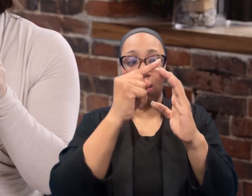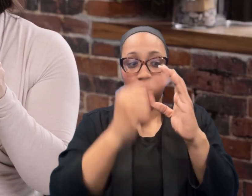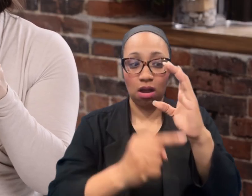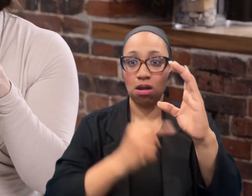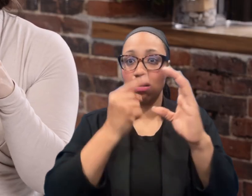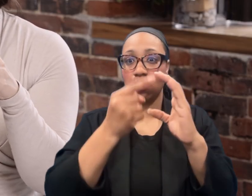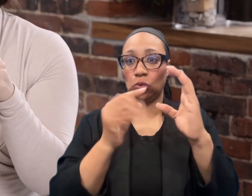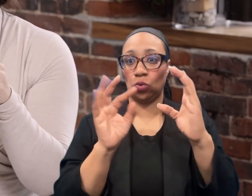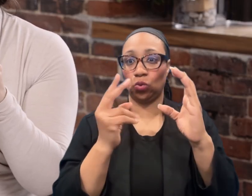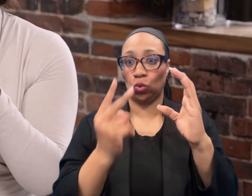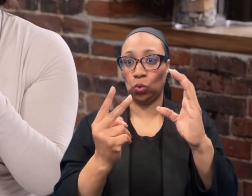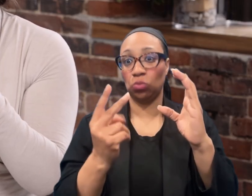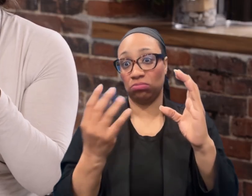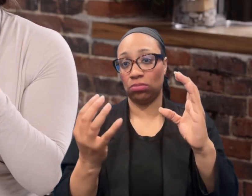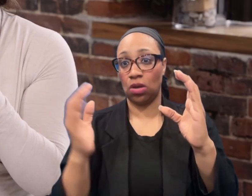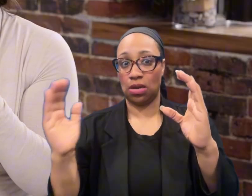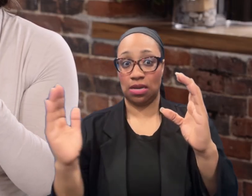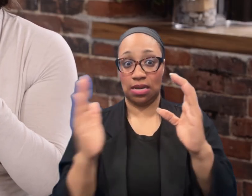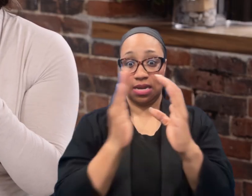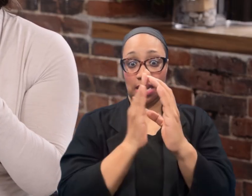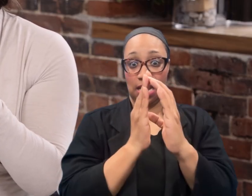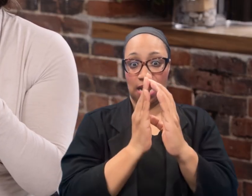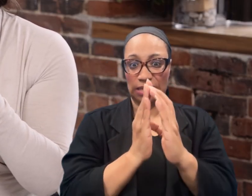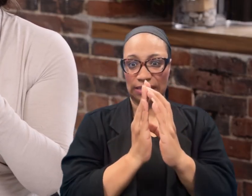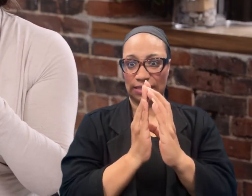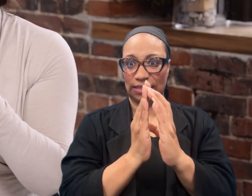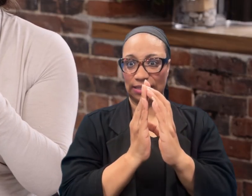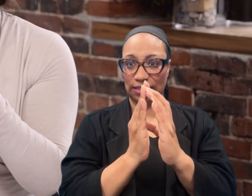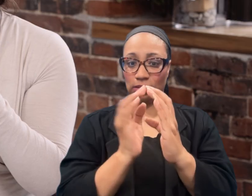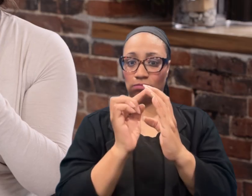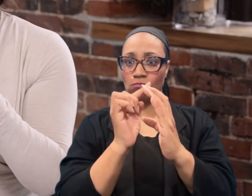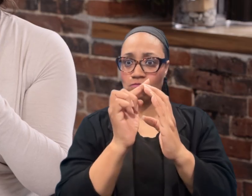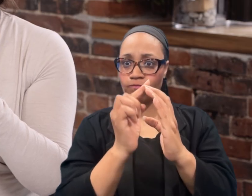Make sure that goes in there. And you're also going to line up the top of the breast shield